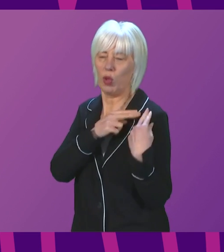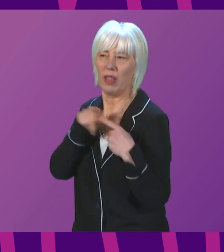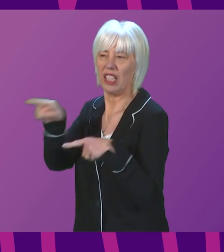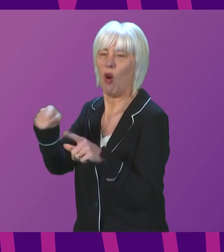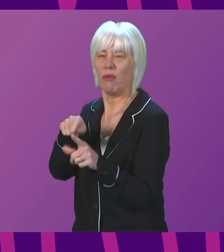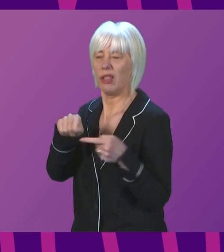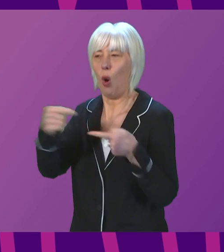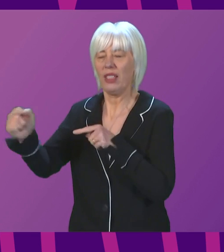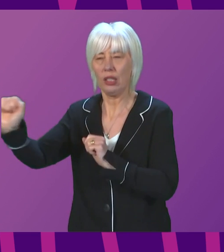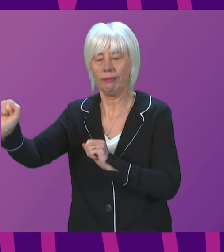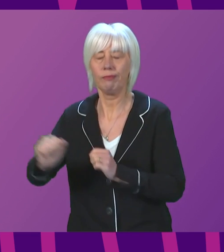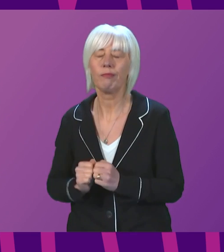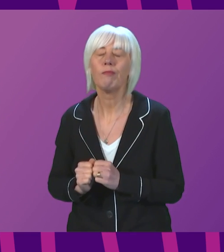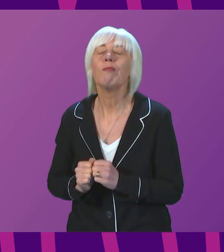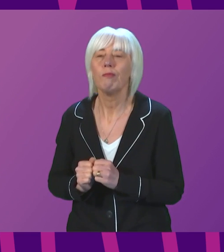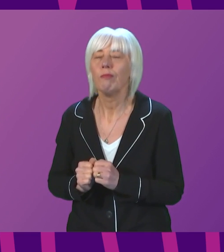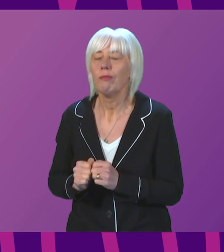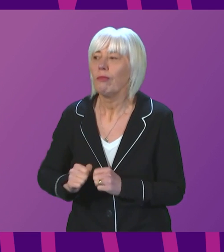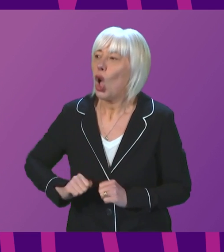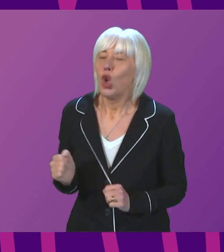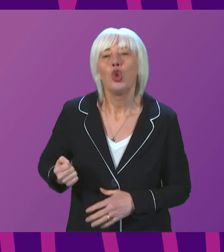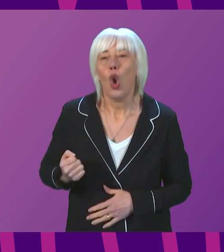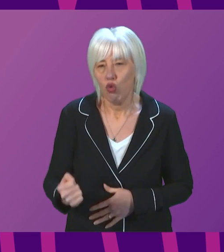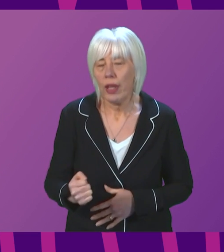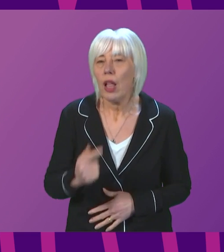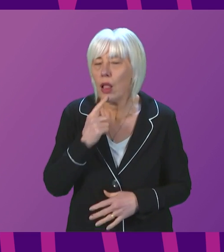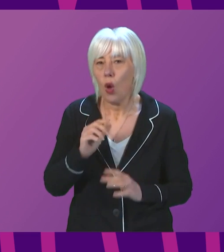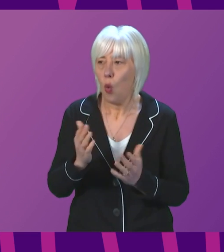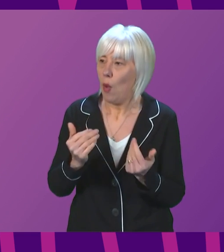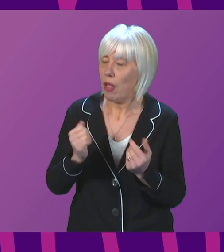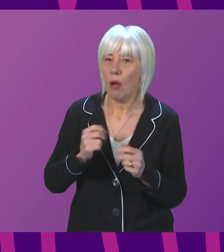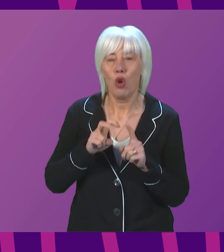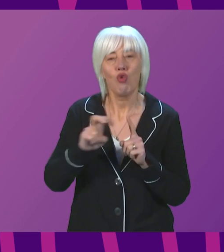On the issue of ScotRail, first, I welcome the Minister for Transport’s confirmation